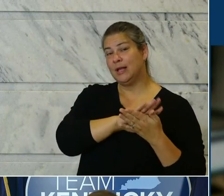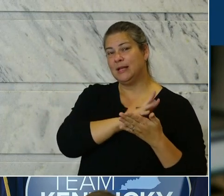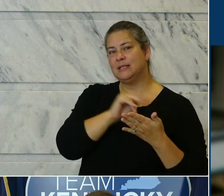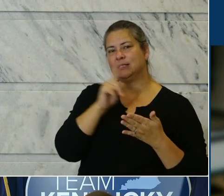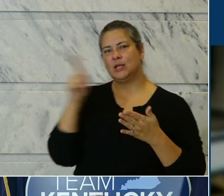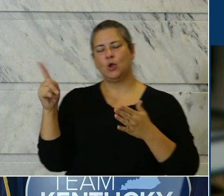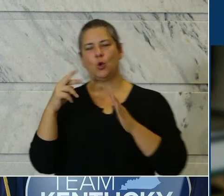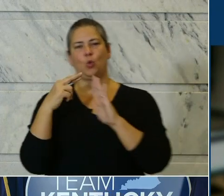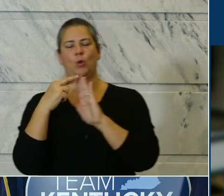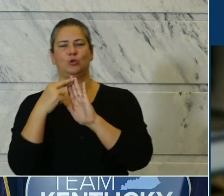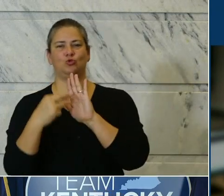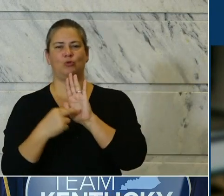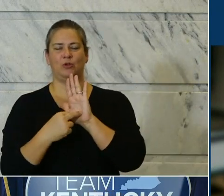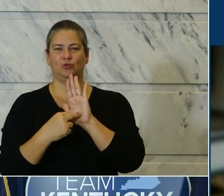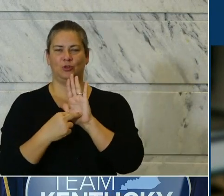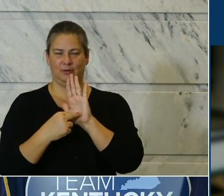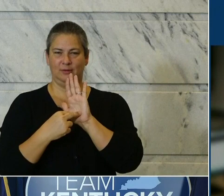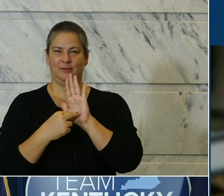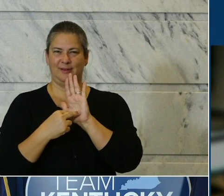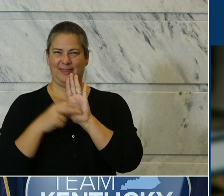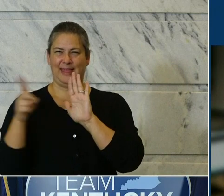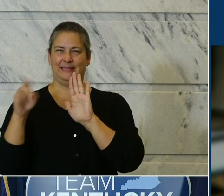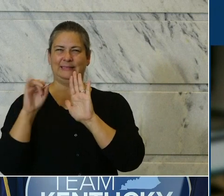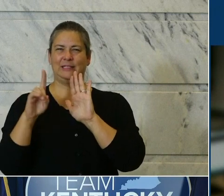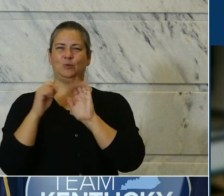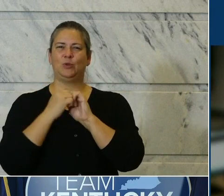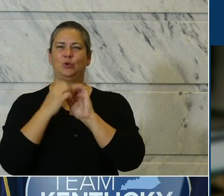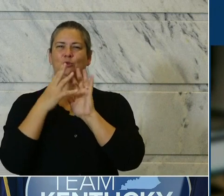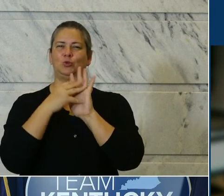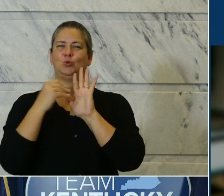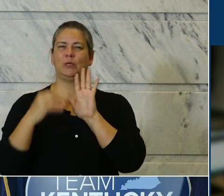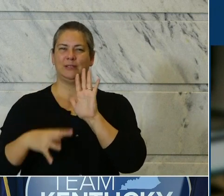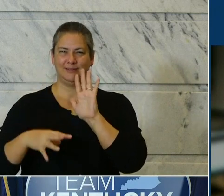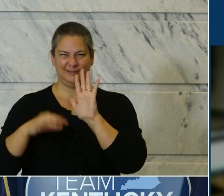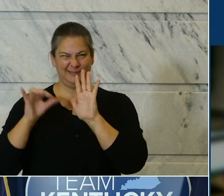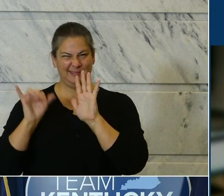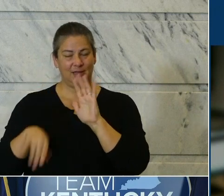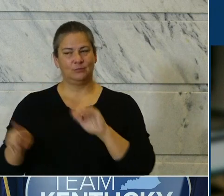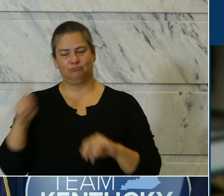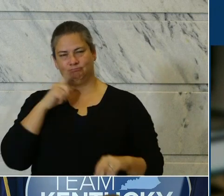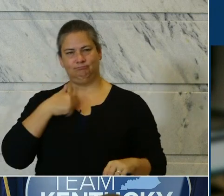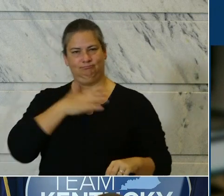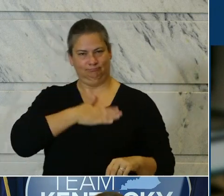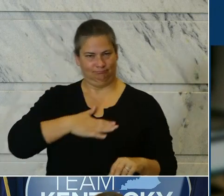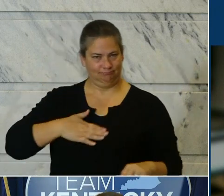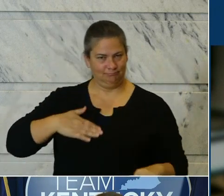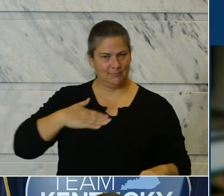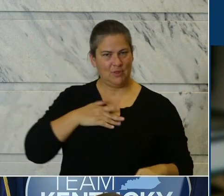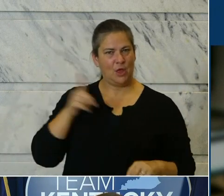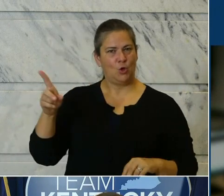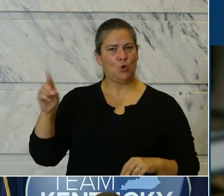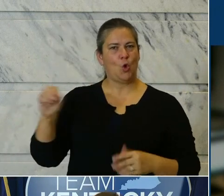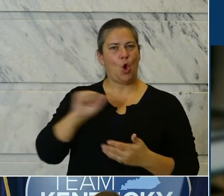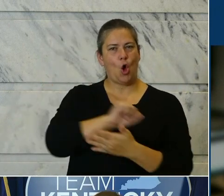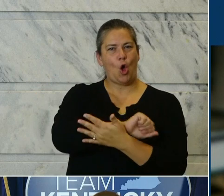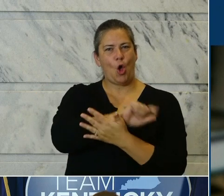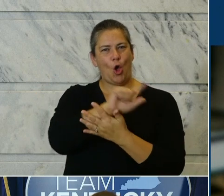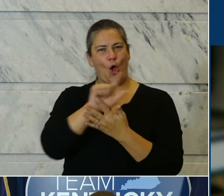MASKS IMPORTANT SCHOOL WE ALSO SEE THE REGISTRATION DRIVE- THAT THEY'RE HAVING WITH THEIR